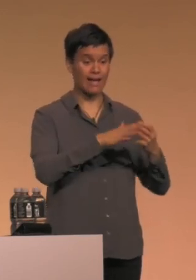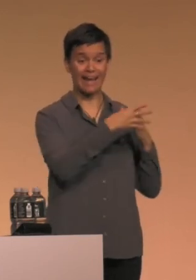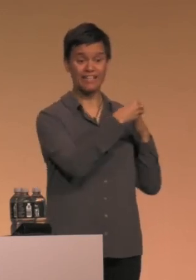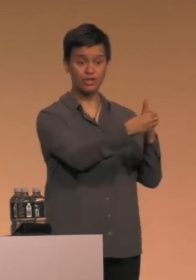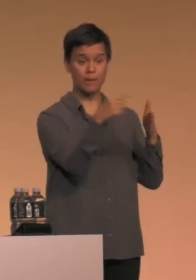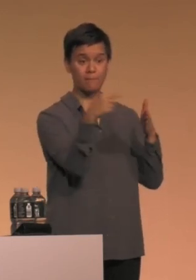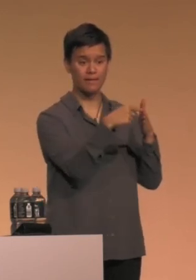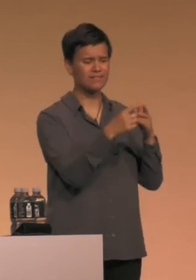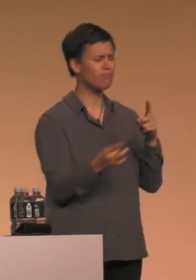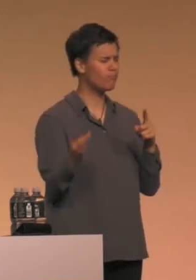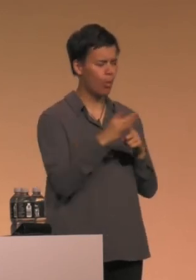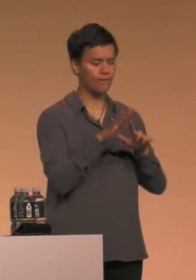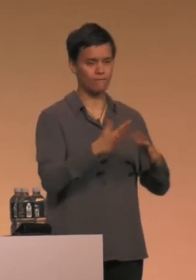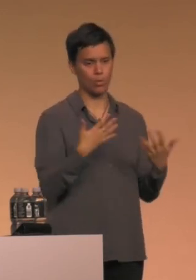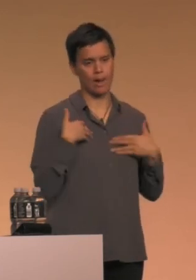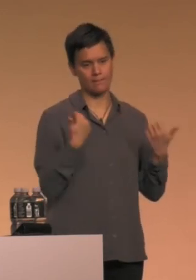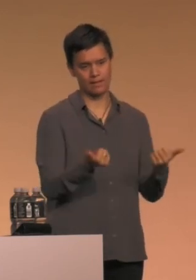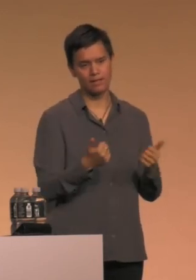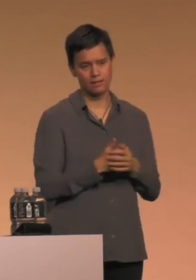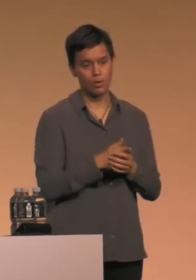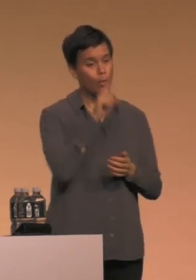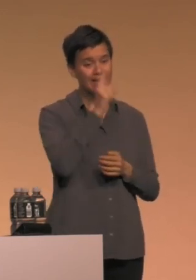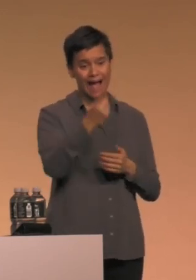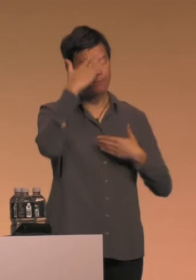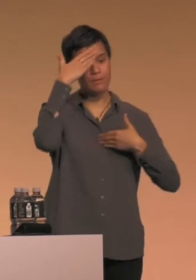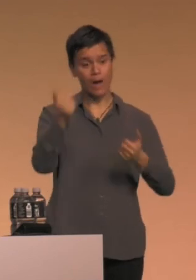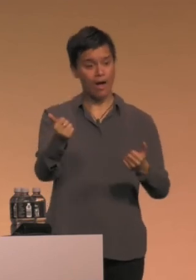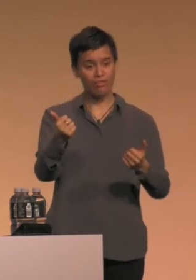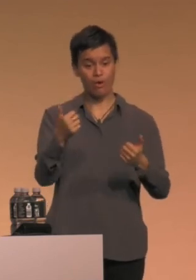well-being. We cannot achieve mental health well-being for patients